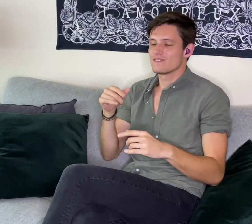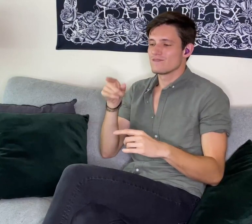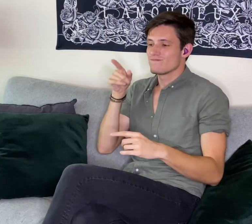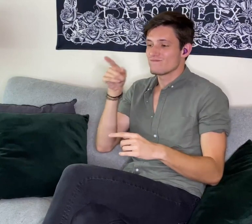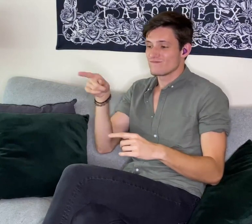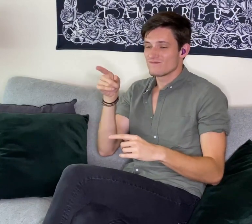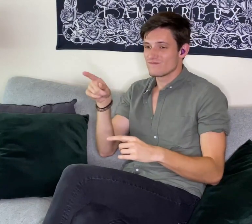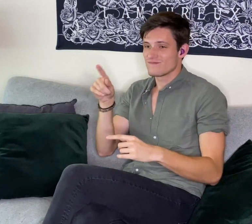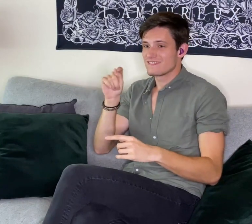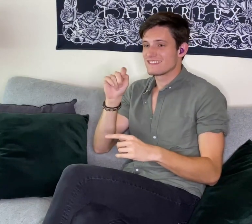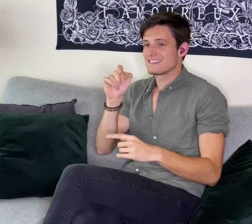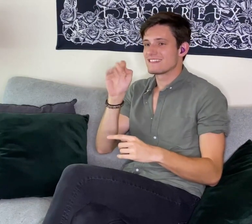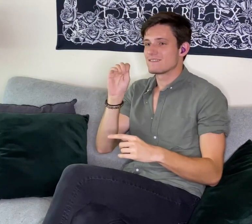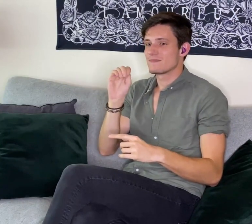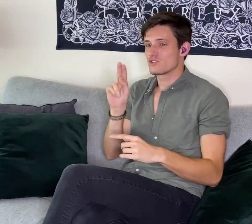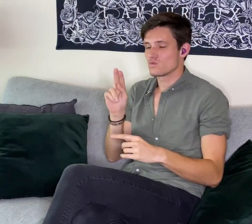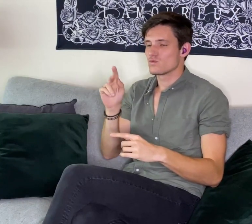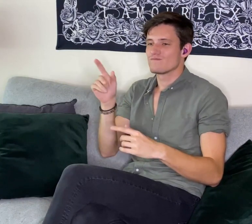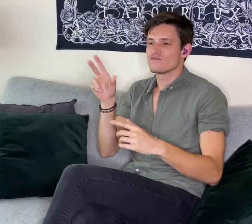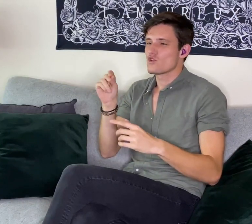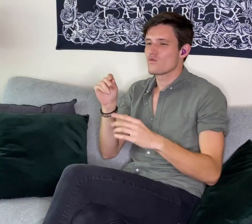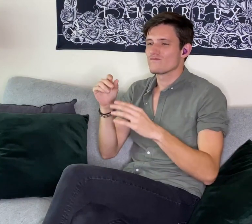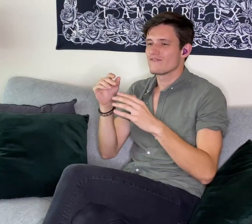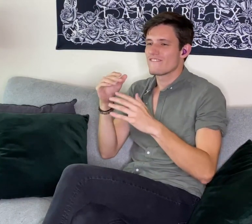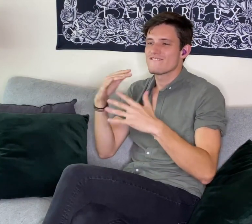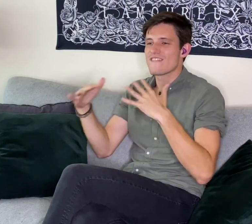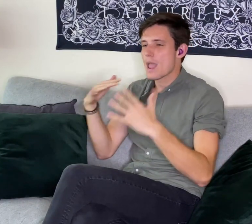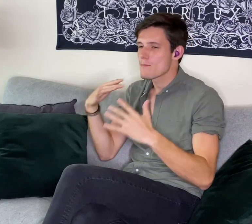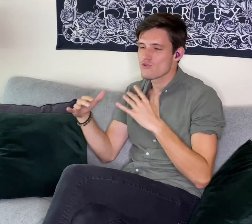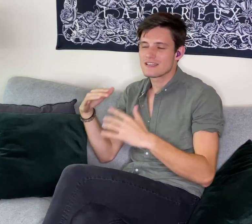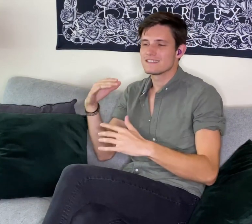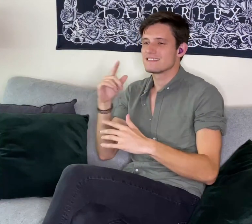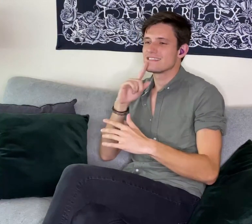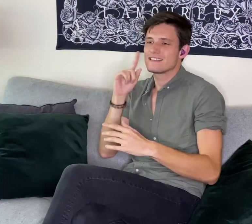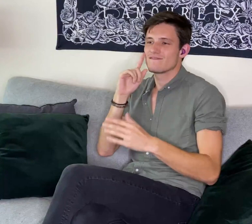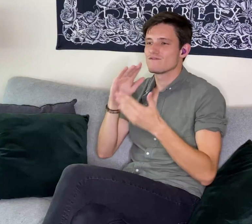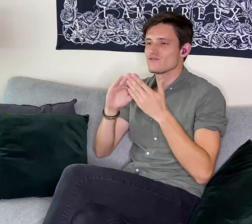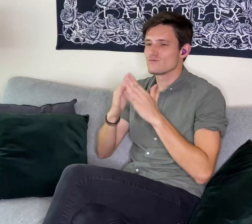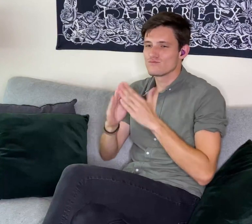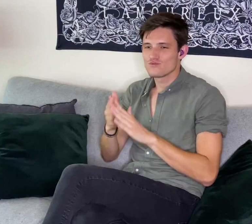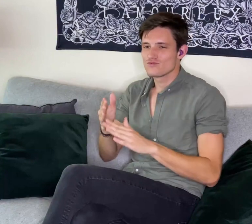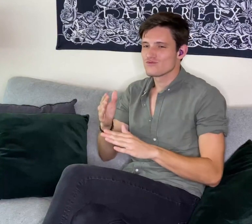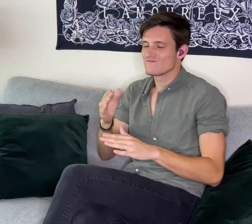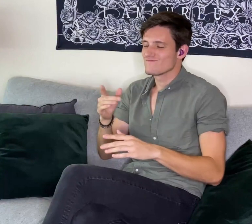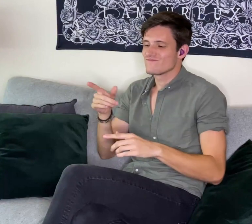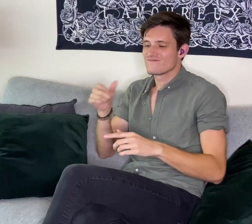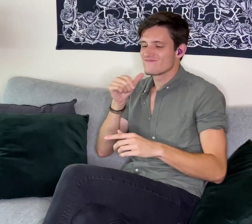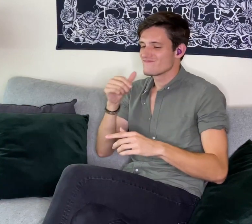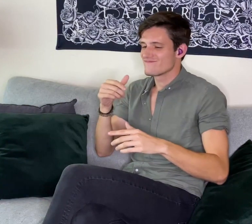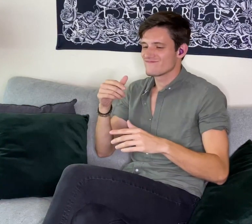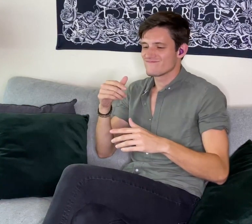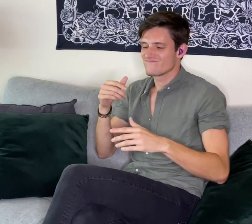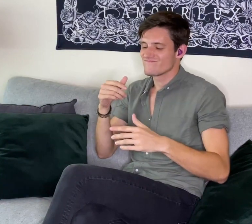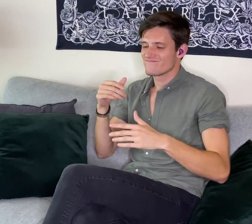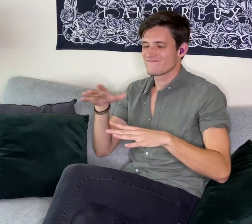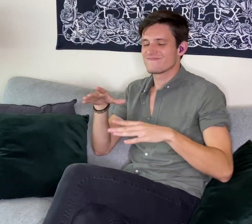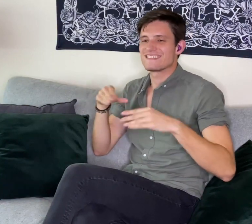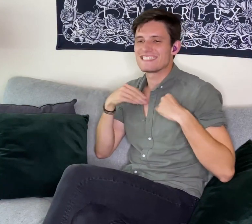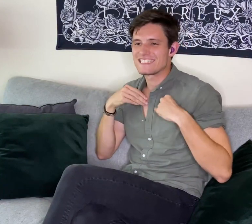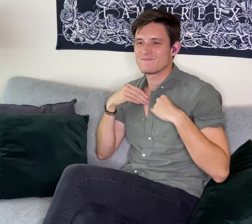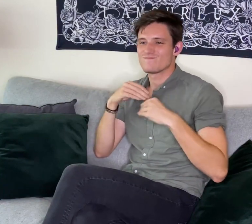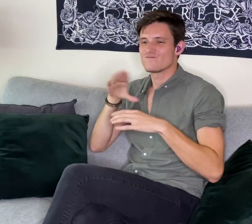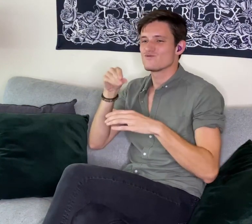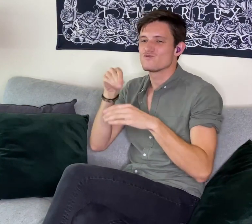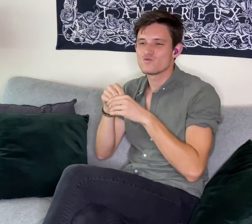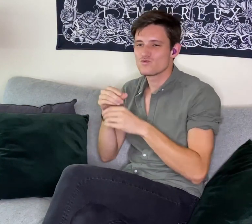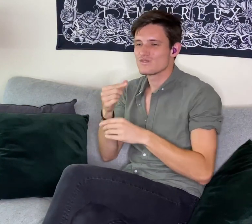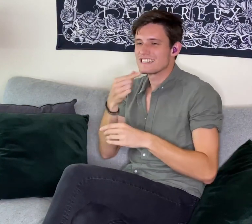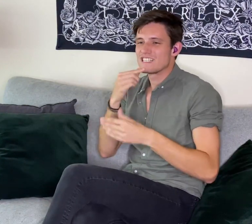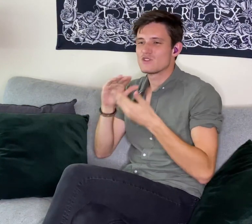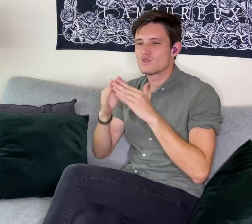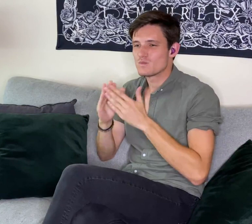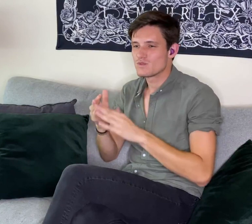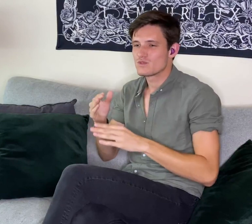There was no vibrant deaf community nor an accepting and inclusive gay community.